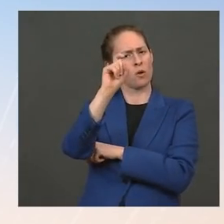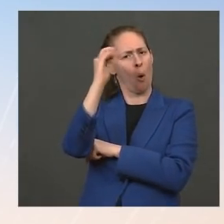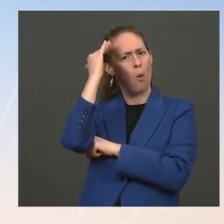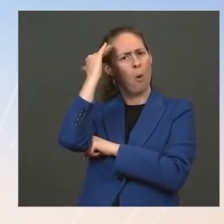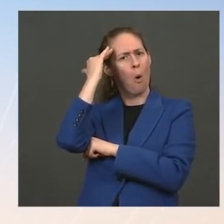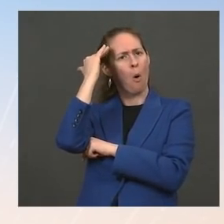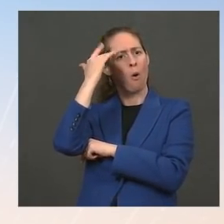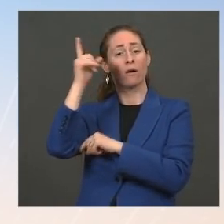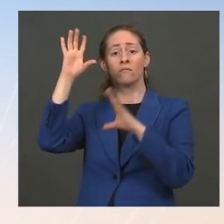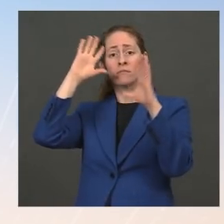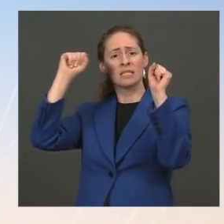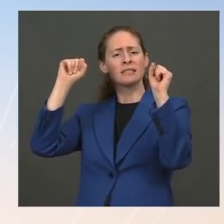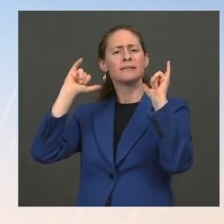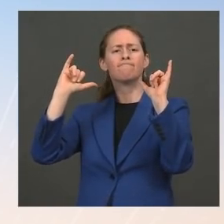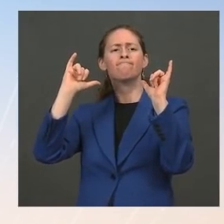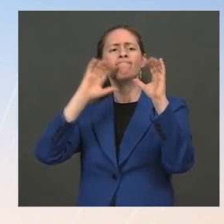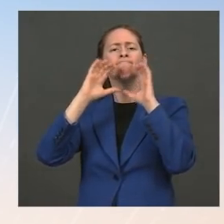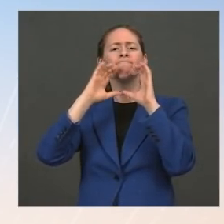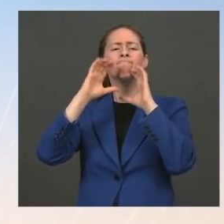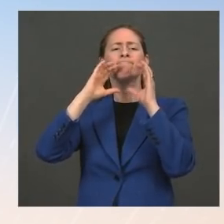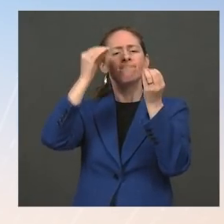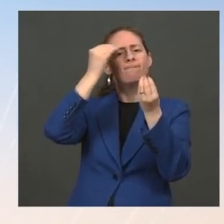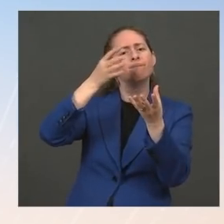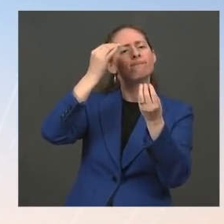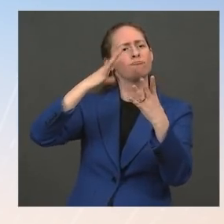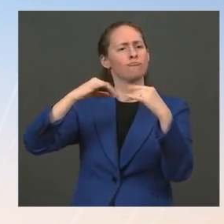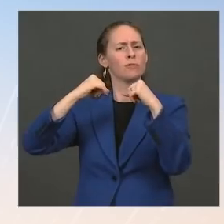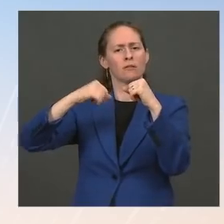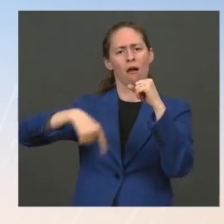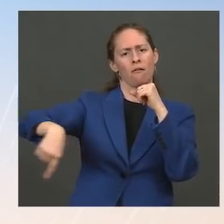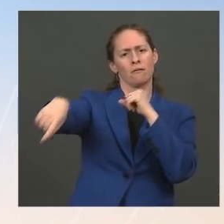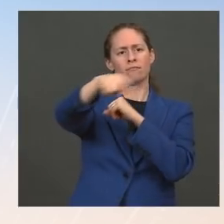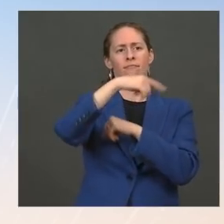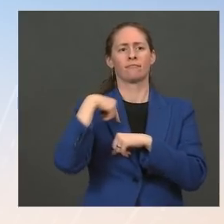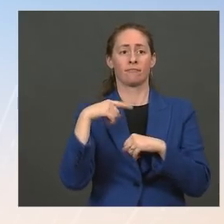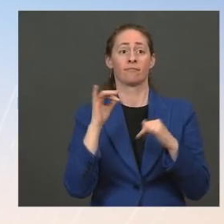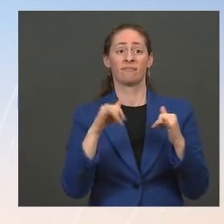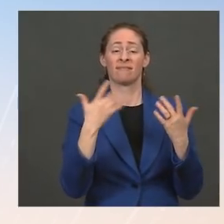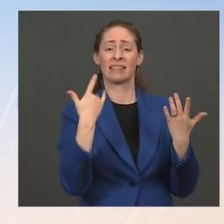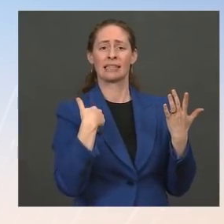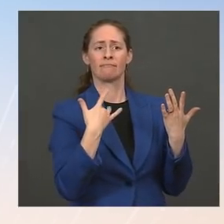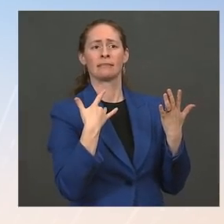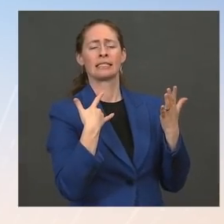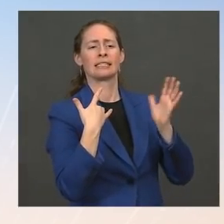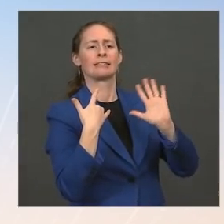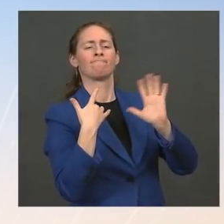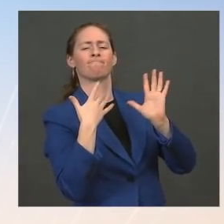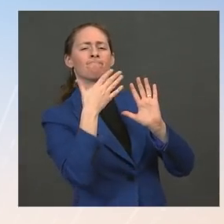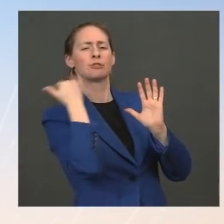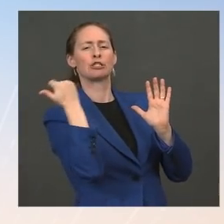That's why we put in place the travel restrictions. And we will continue to assess any step we need to take in order to do exactly that.